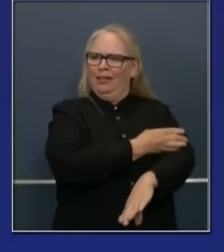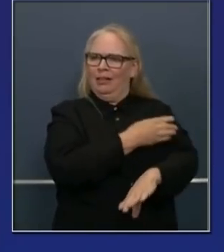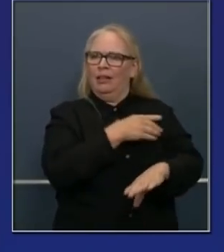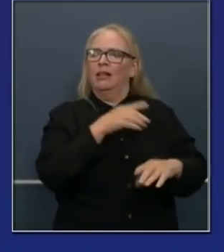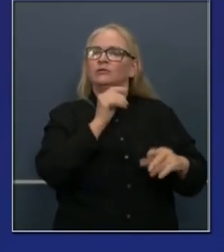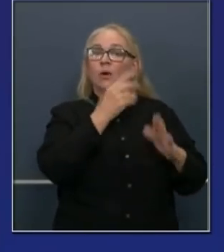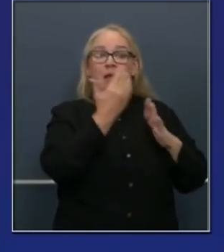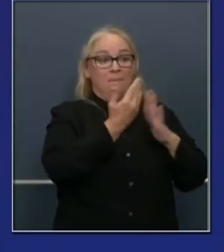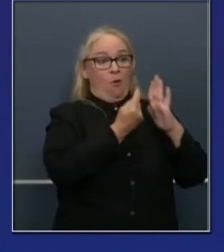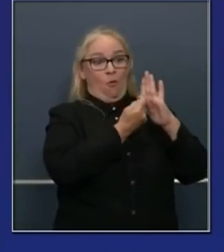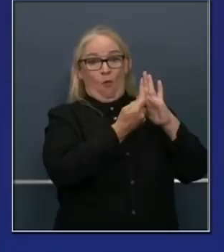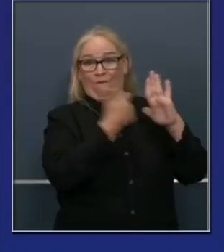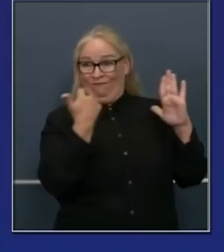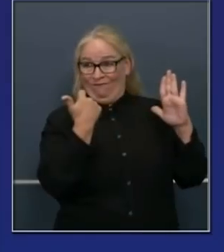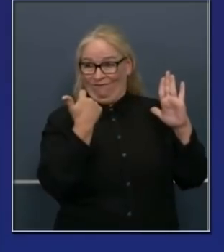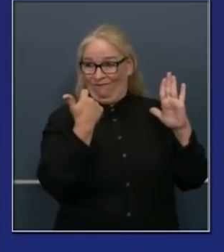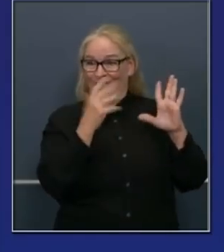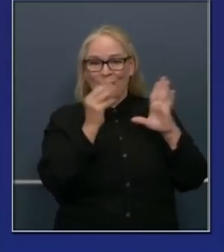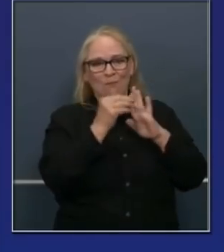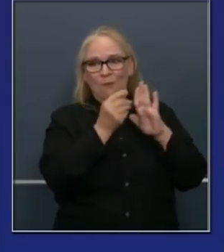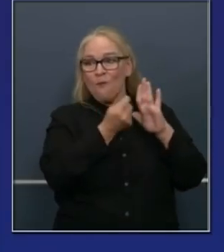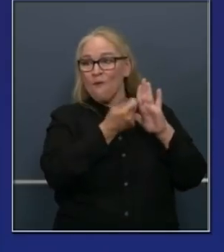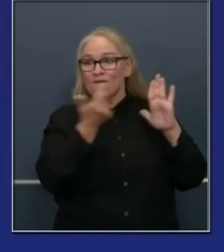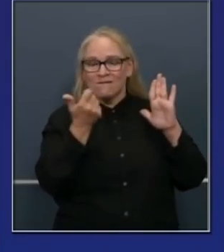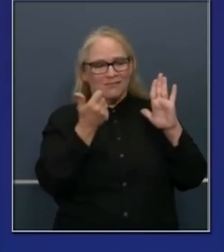AND EXPECT AS WE MITIGATE THE SPREAD OF THIS DISEASE THEY'LL